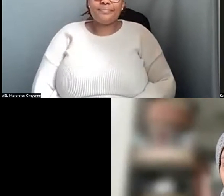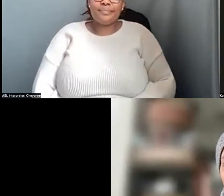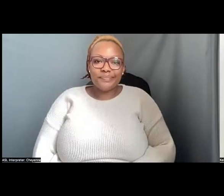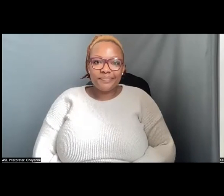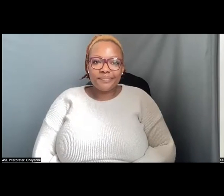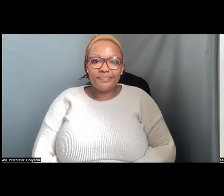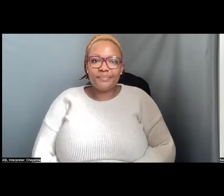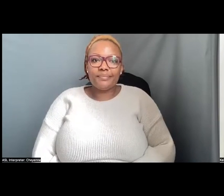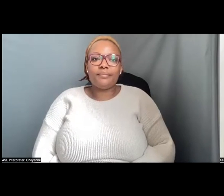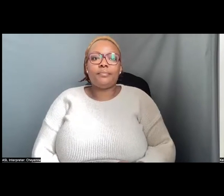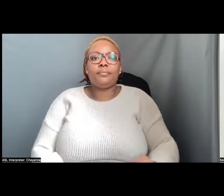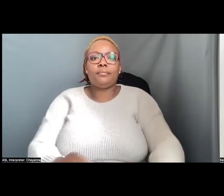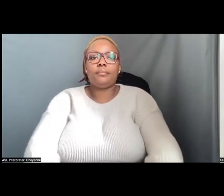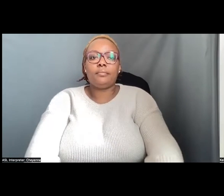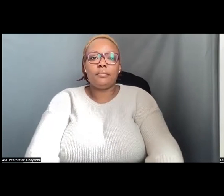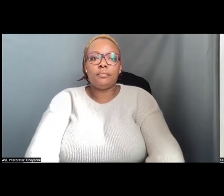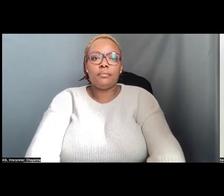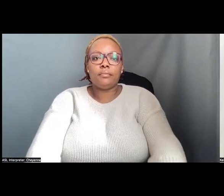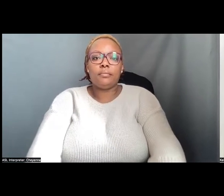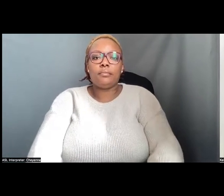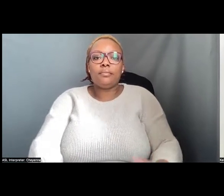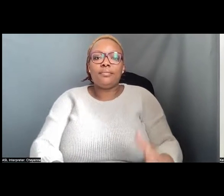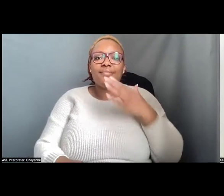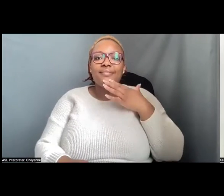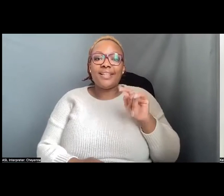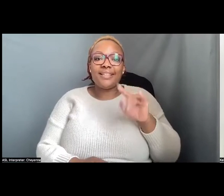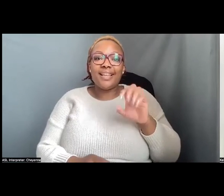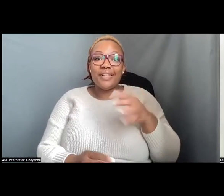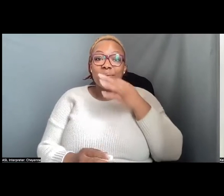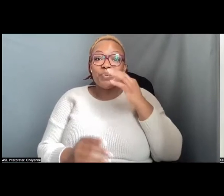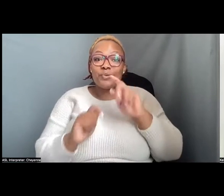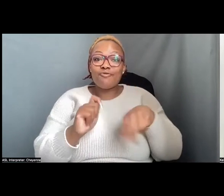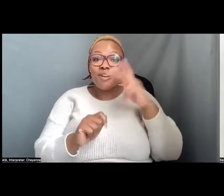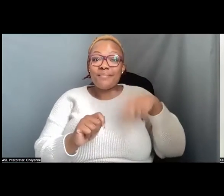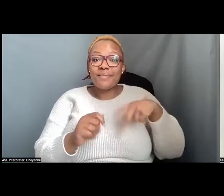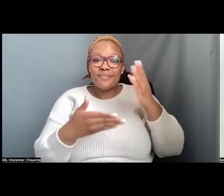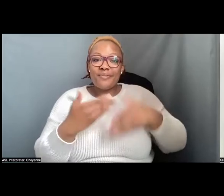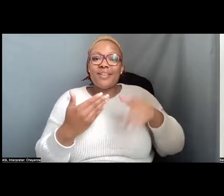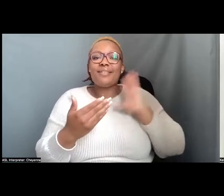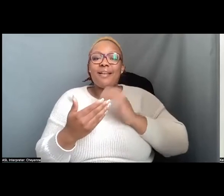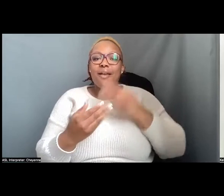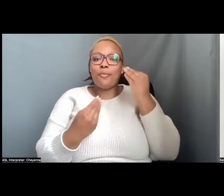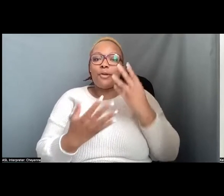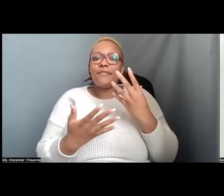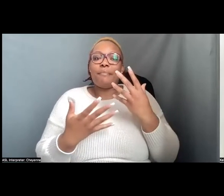Yeah. We are almost getting ready to wrap. We are actually going to finish our information heavy section a little bit early.